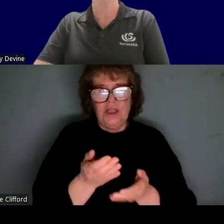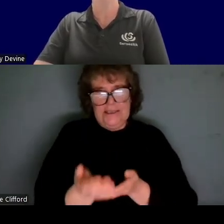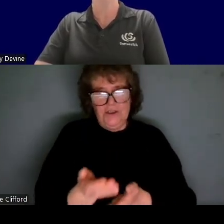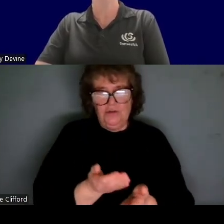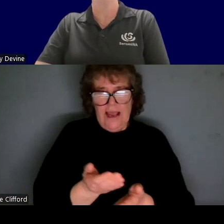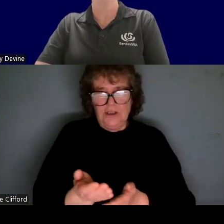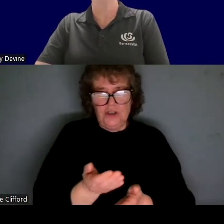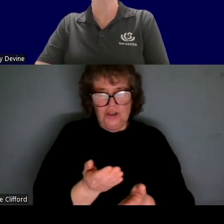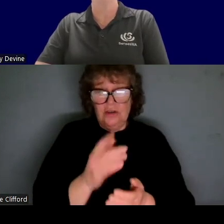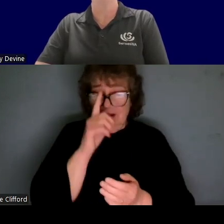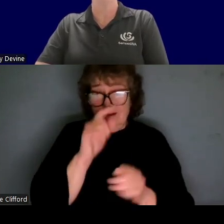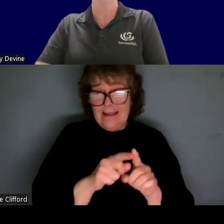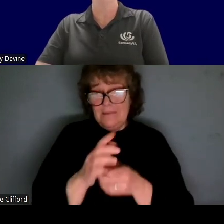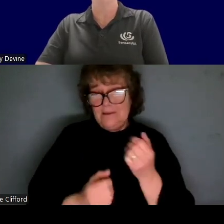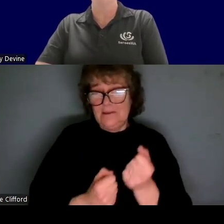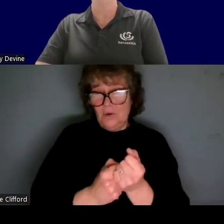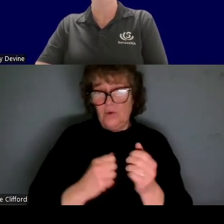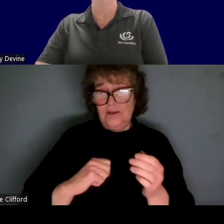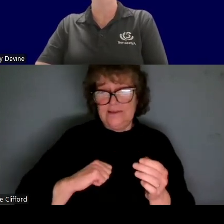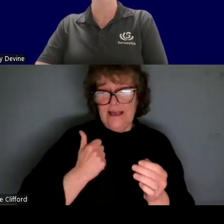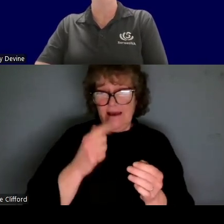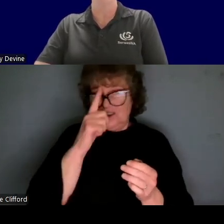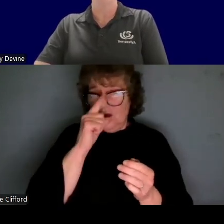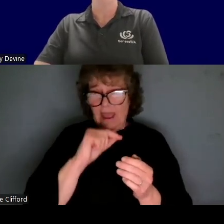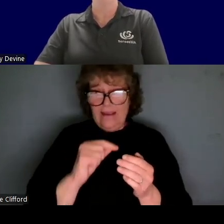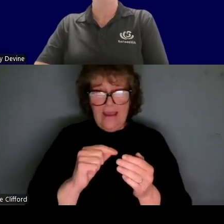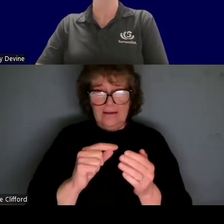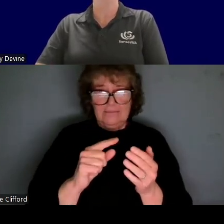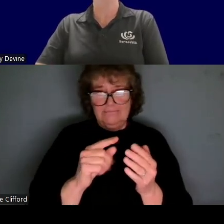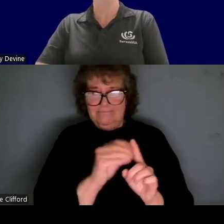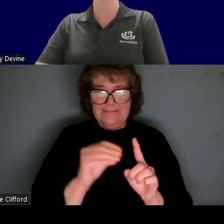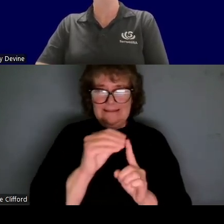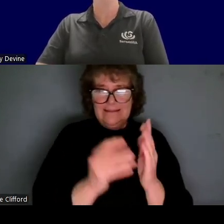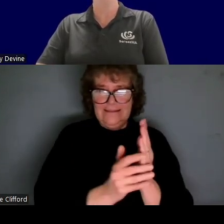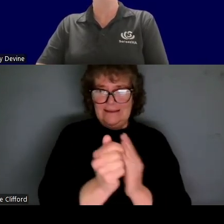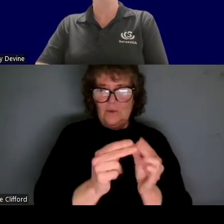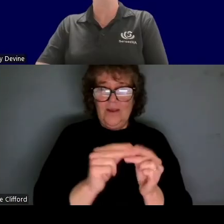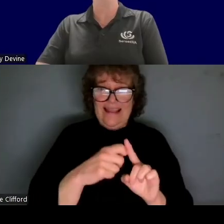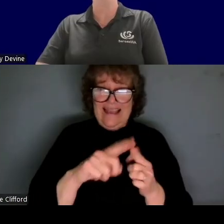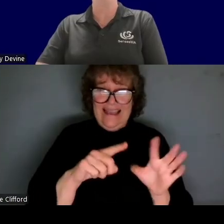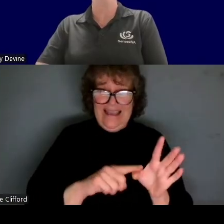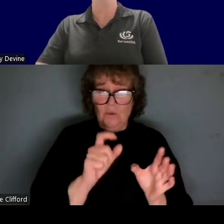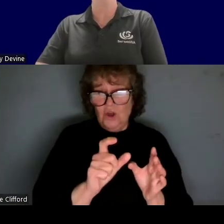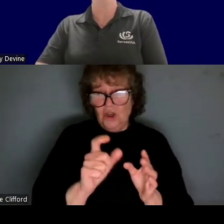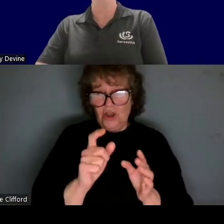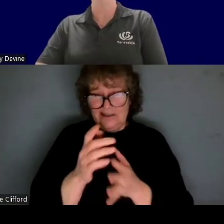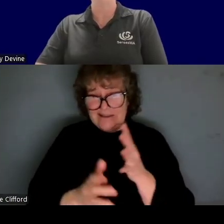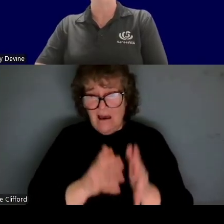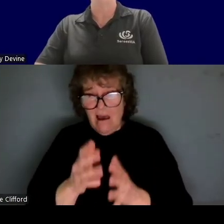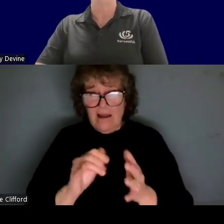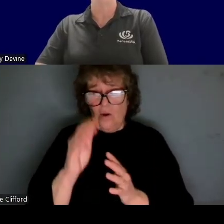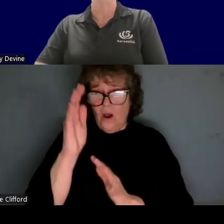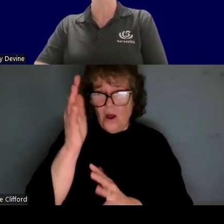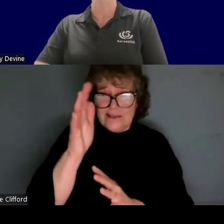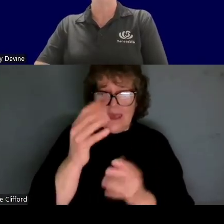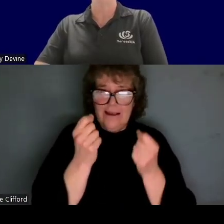to upskill in key word sign, Auslan, understand the value of intensive interaction and understand